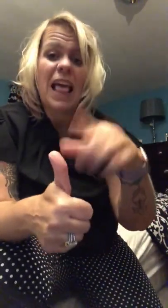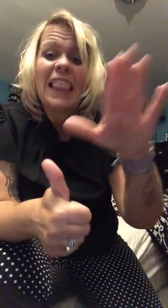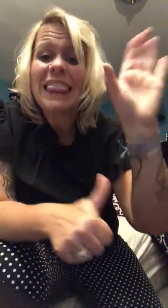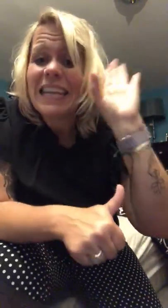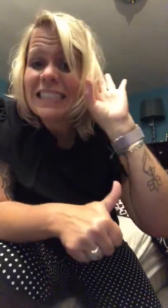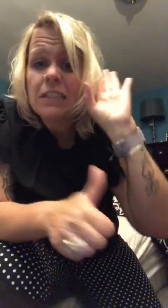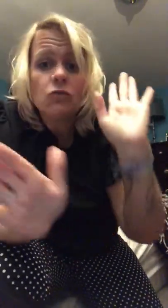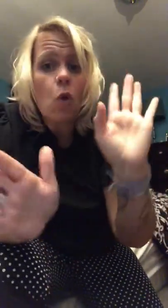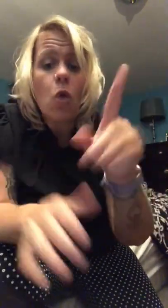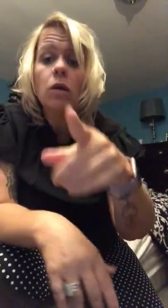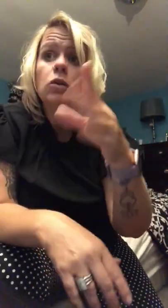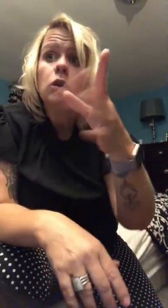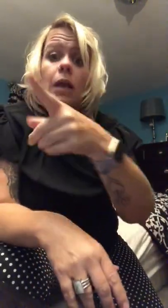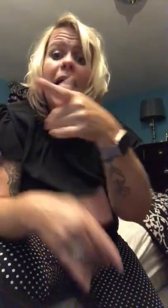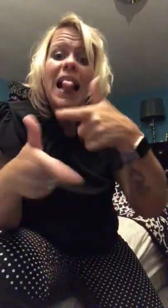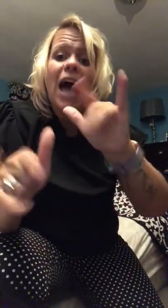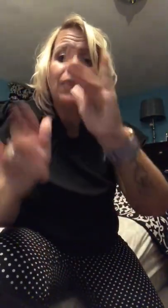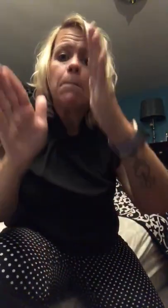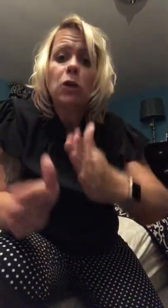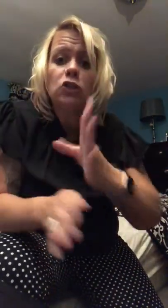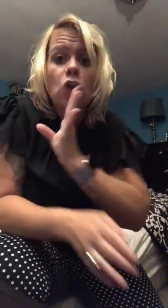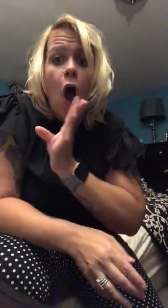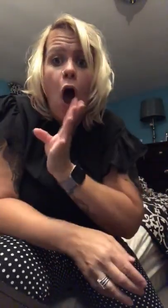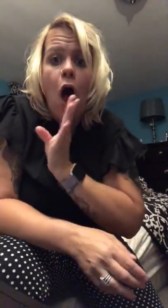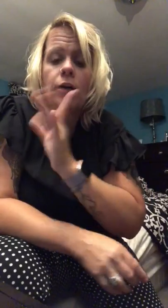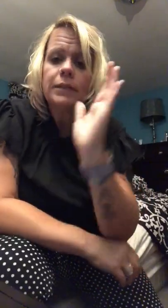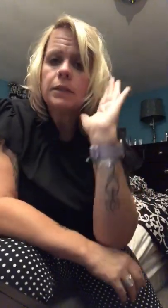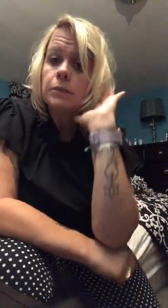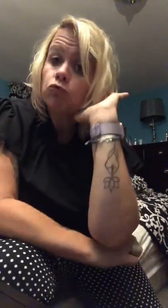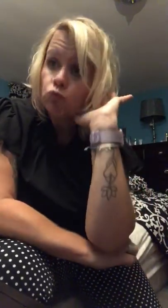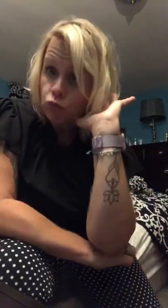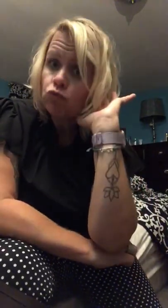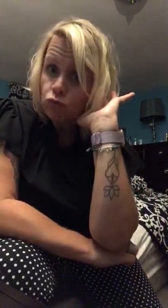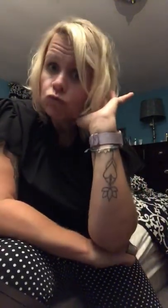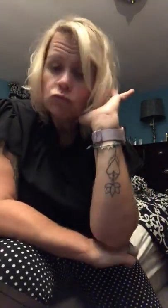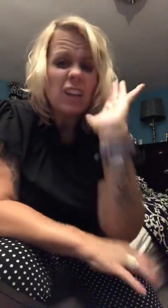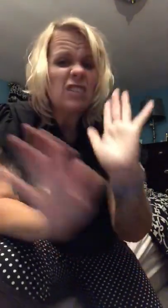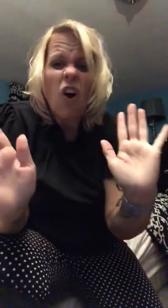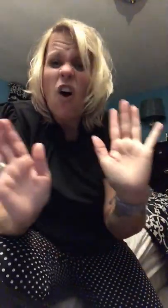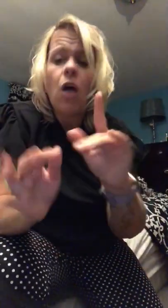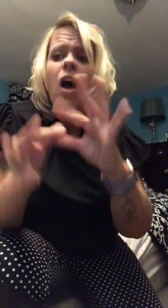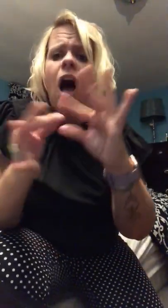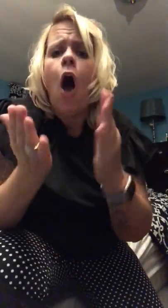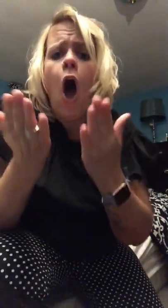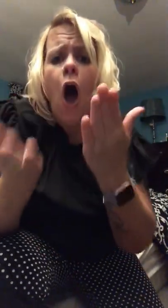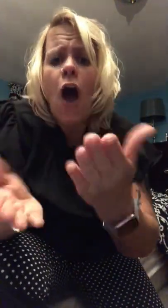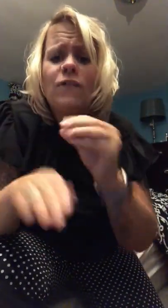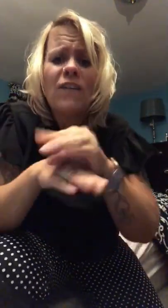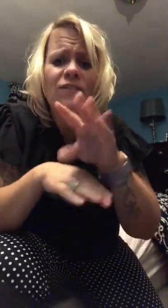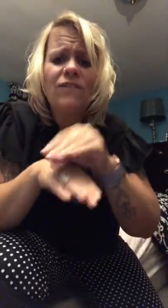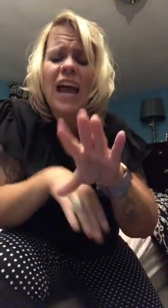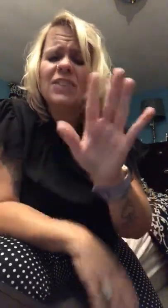Just listen while the person is talking. Allow them to express and you hear them along. Do not offer them advice.